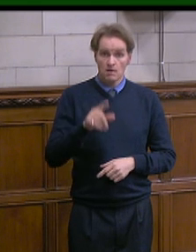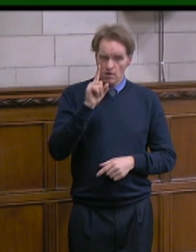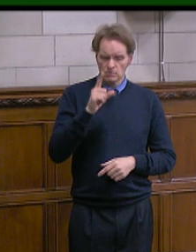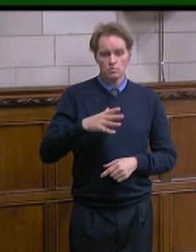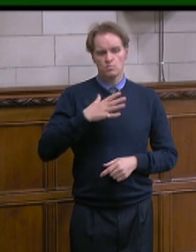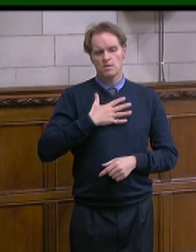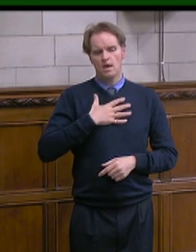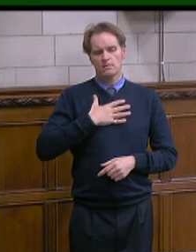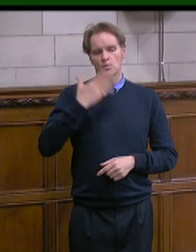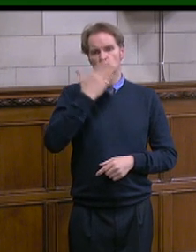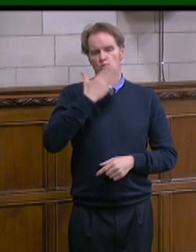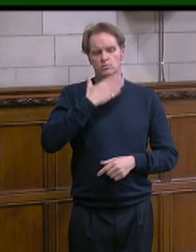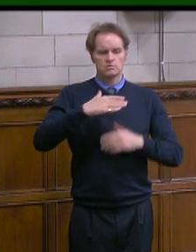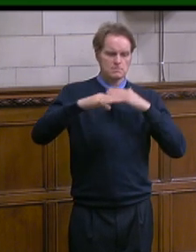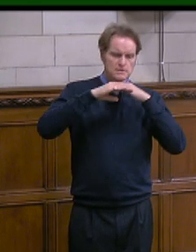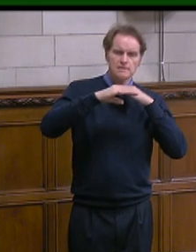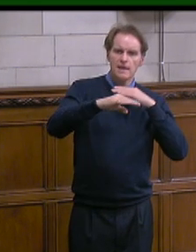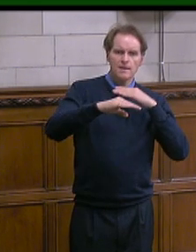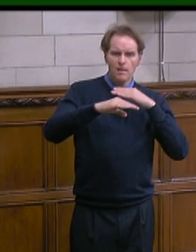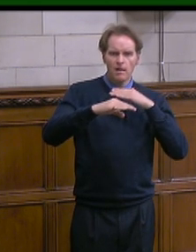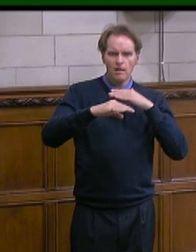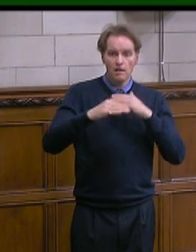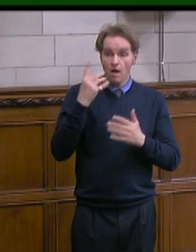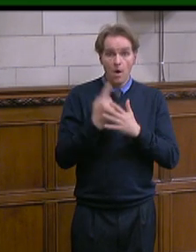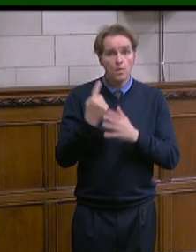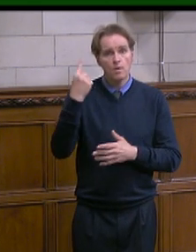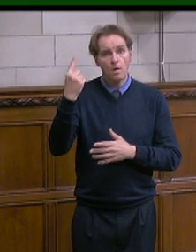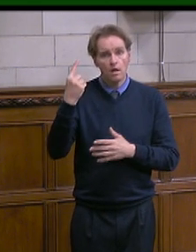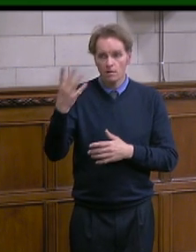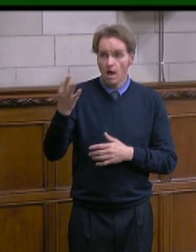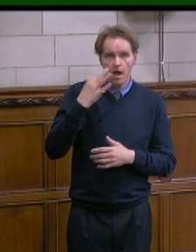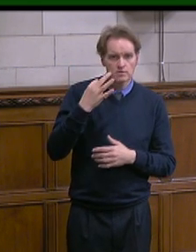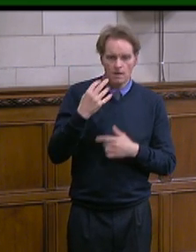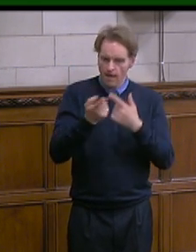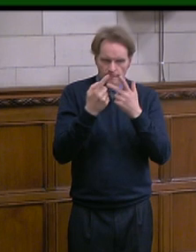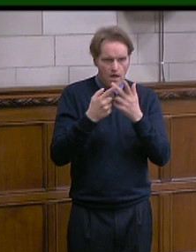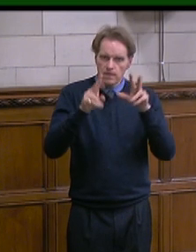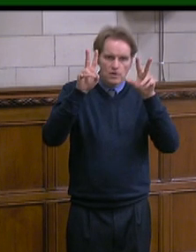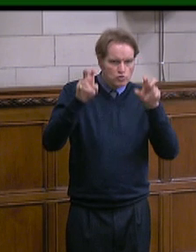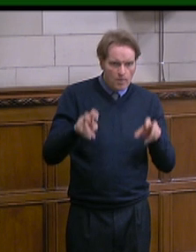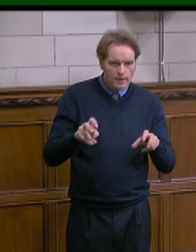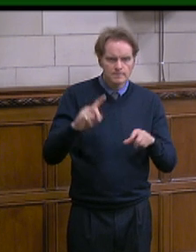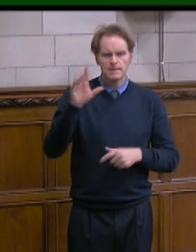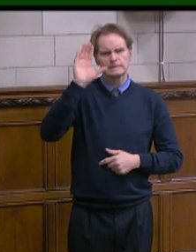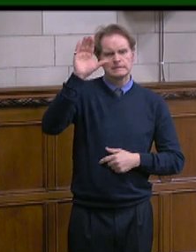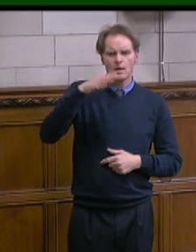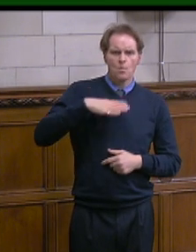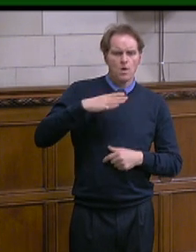This is not the only request for a new GCSE; there are requests for others.